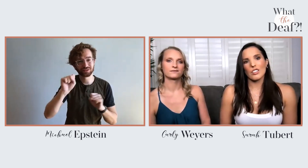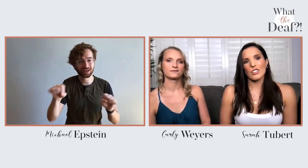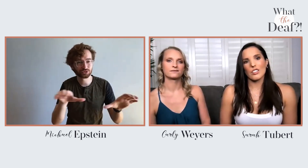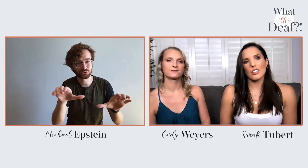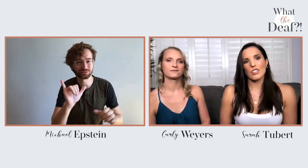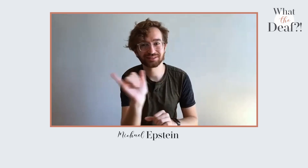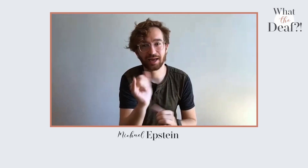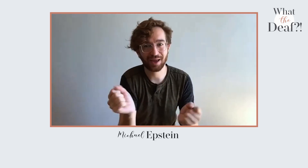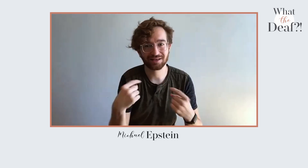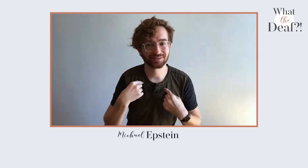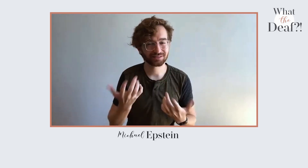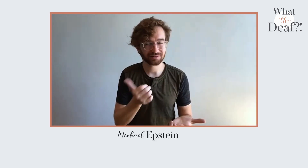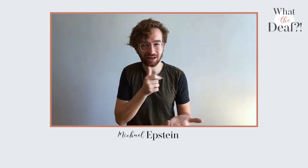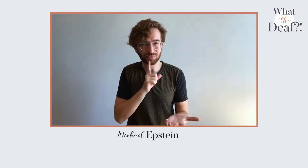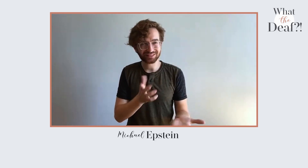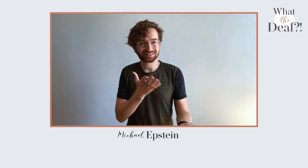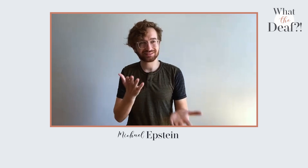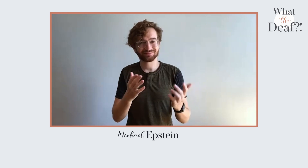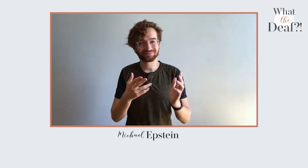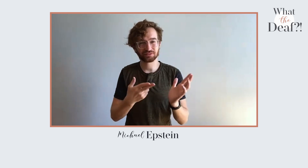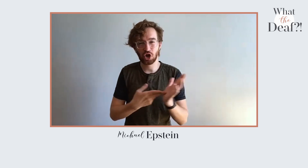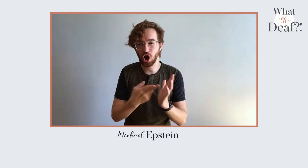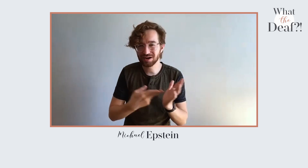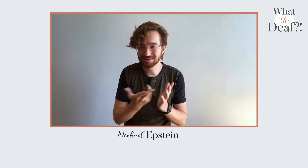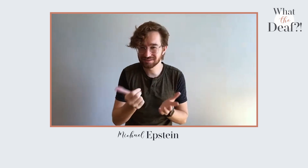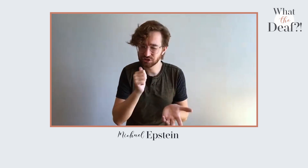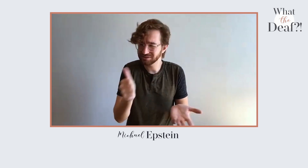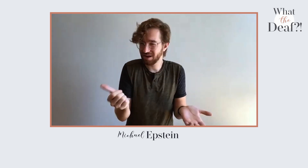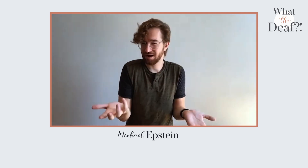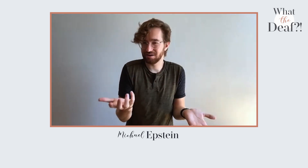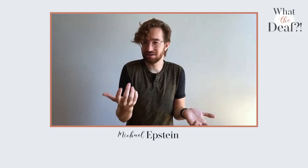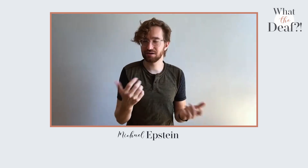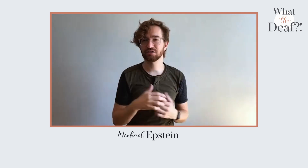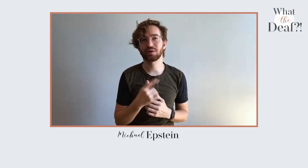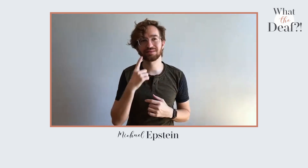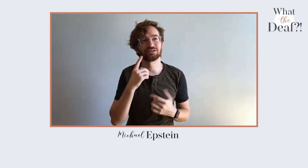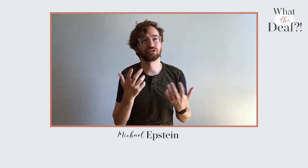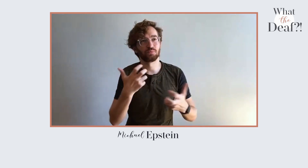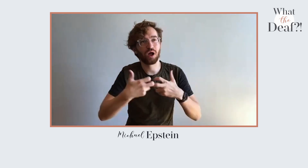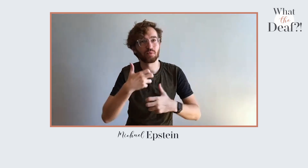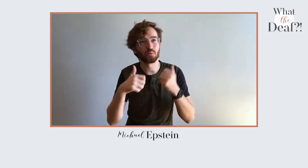that's not an honest way to approach the situation because there are so many problems